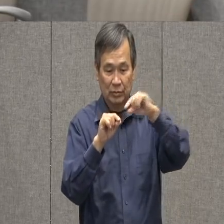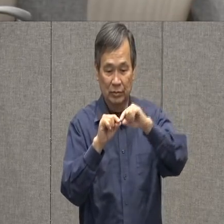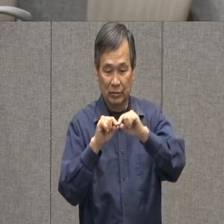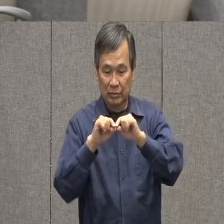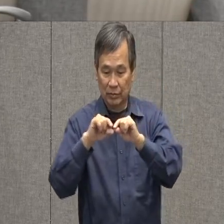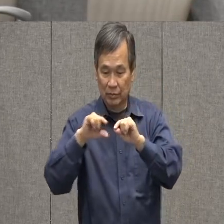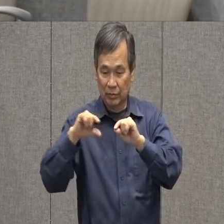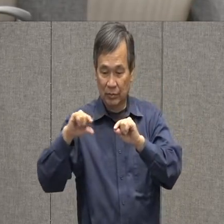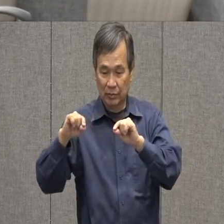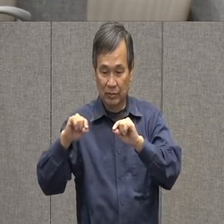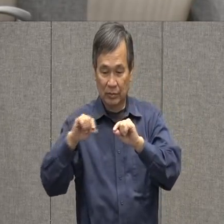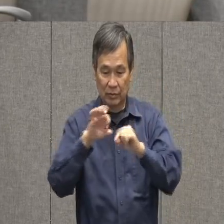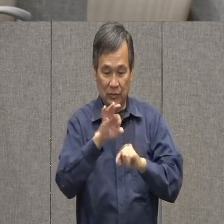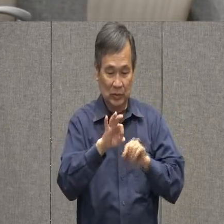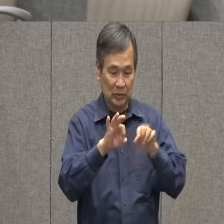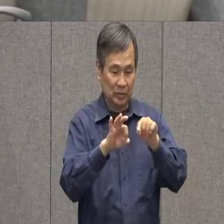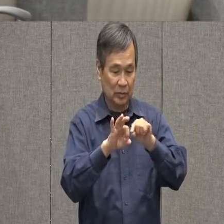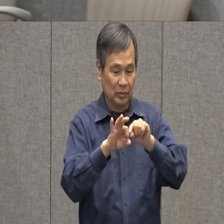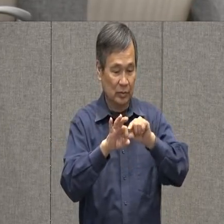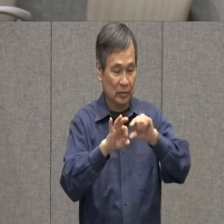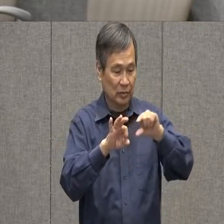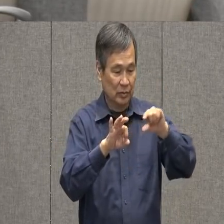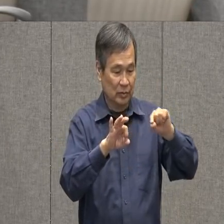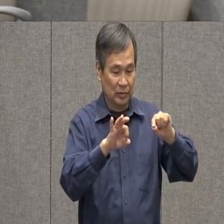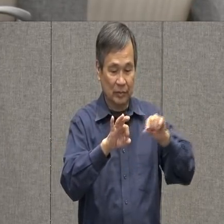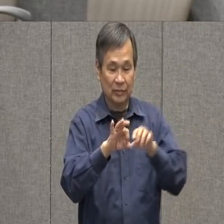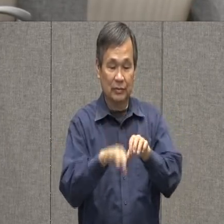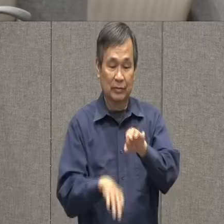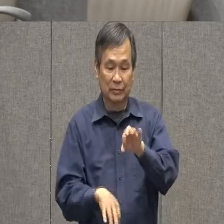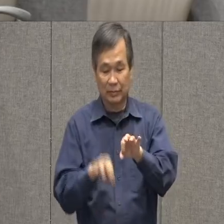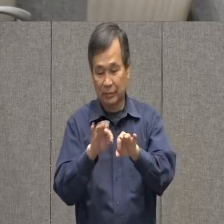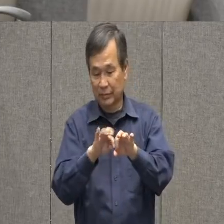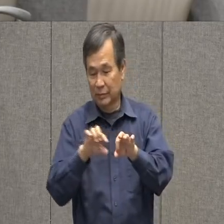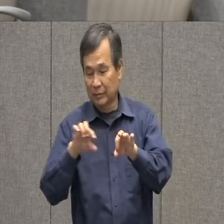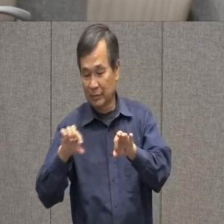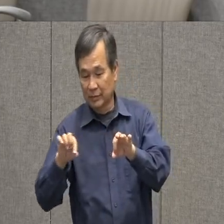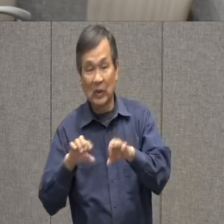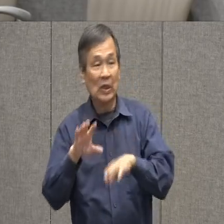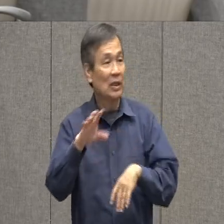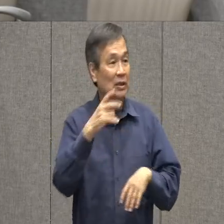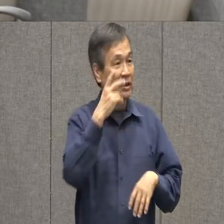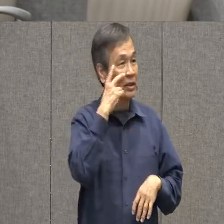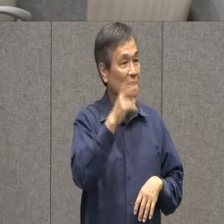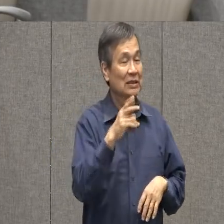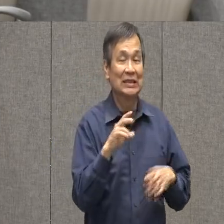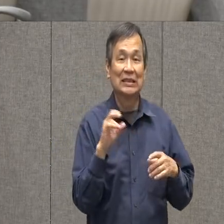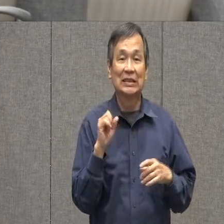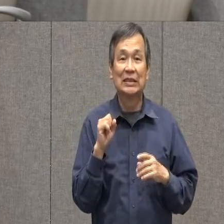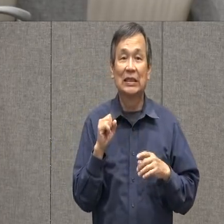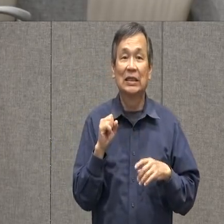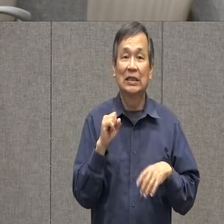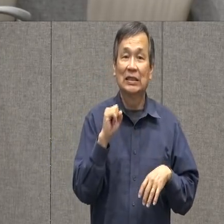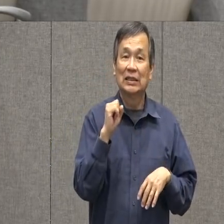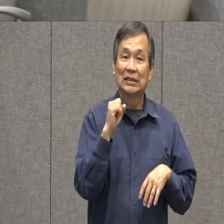Obviously, this is not a fully finished person. This is a shape person. But this is our next step.